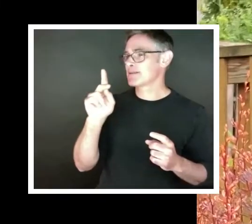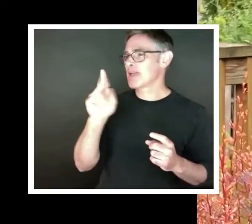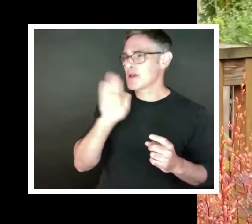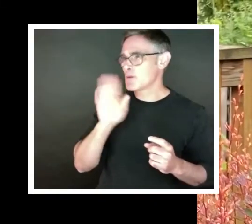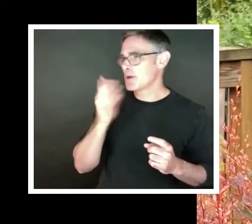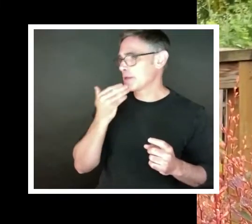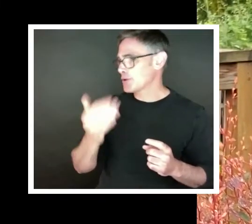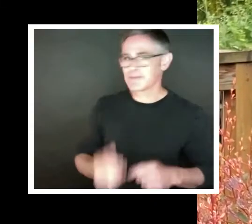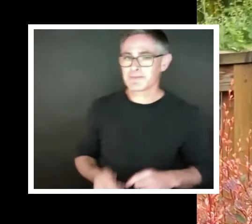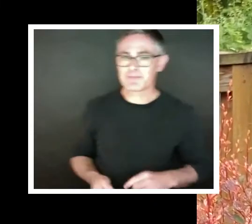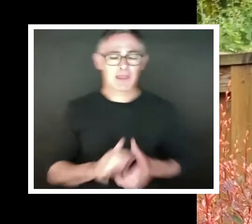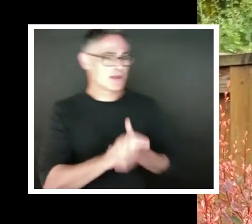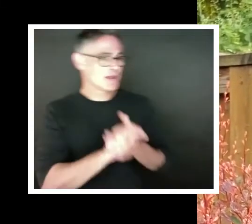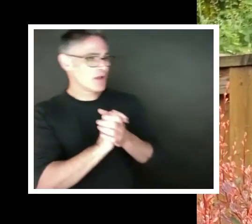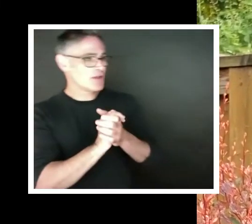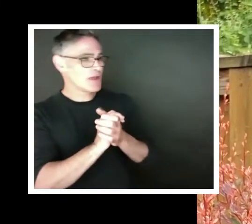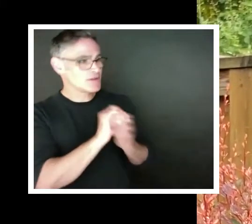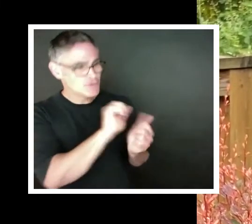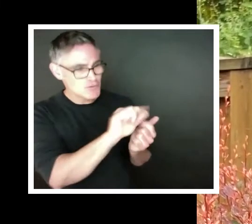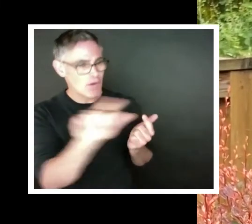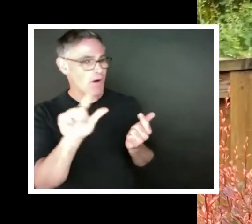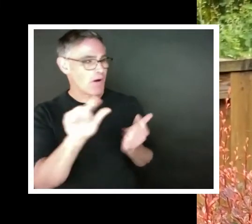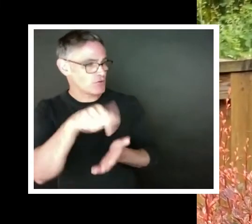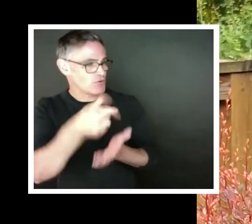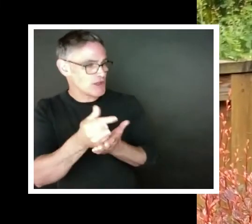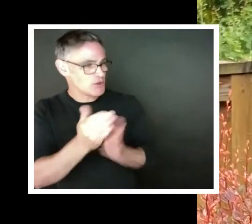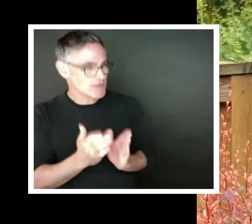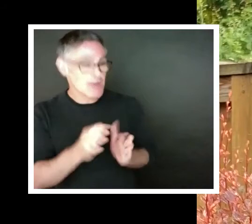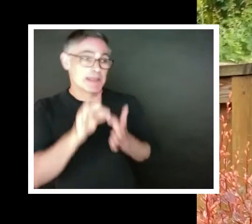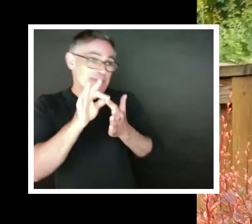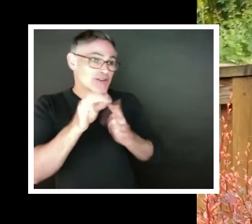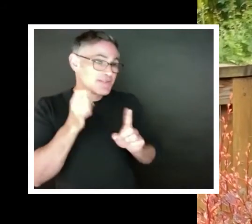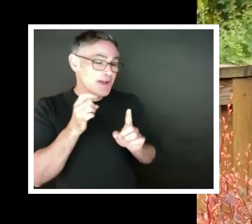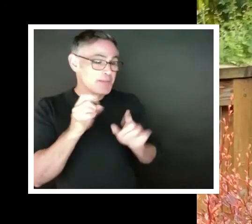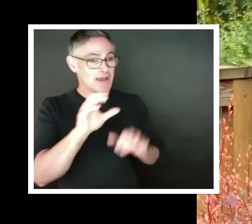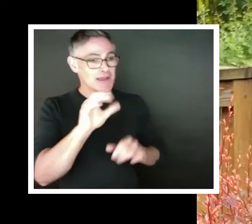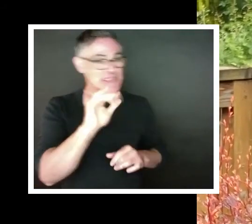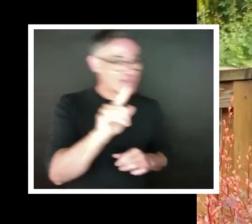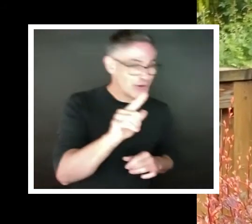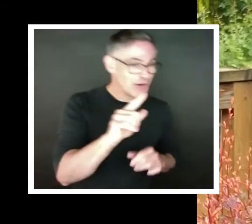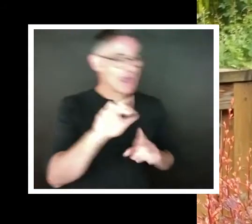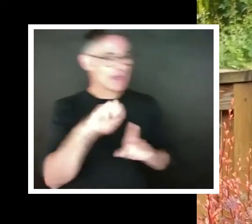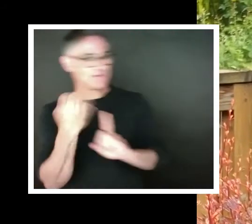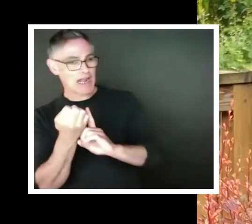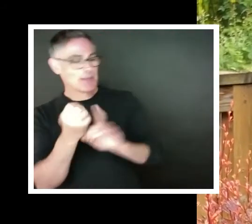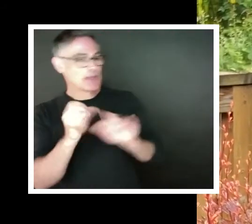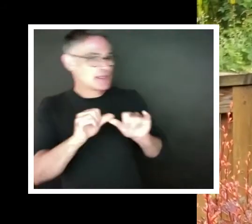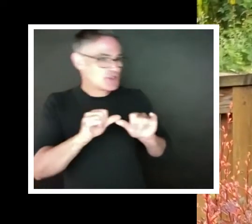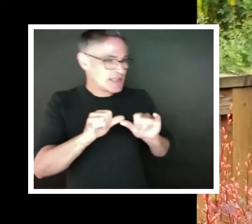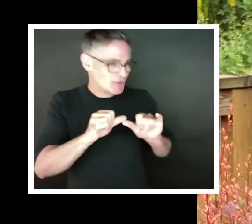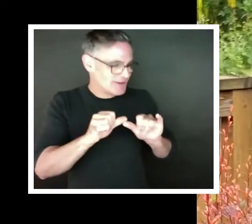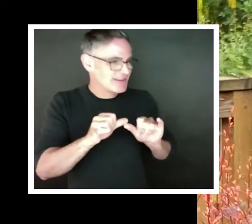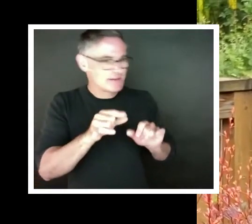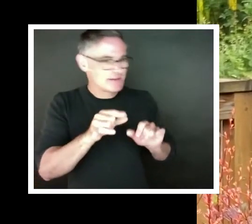Congratulations to all the graduates, but especially those from civil and environmental engineering. You worked hard. You did it.